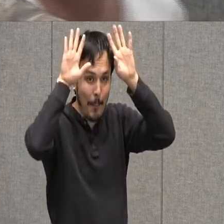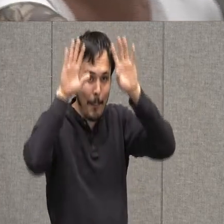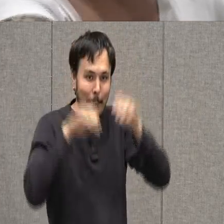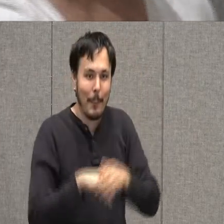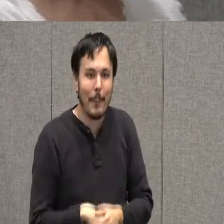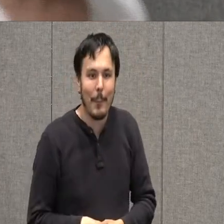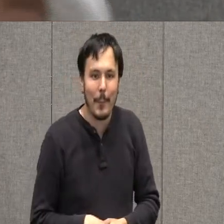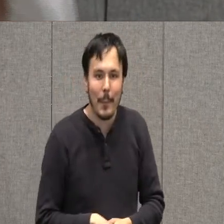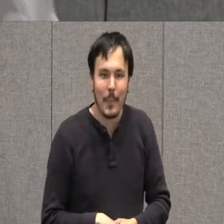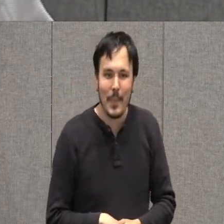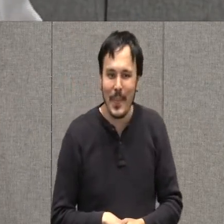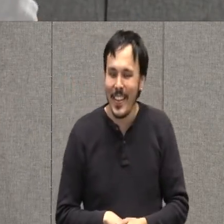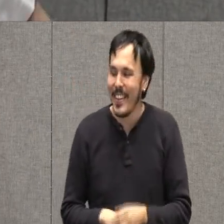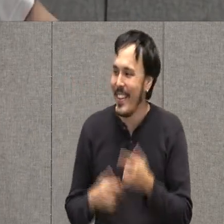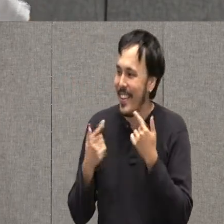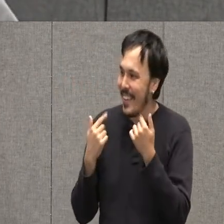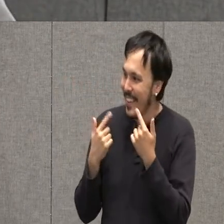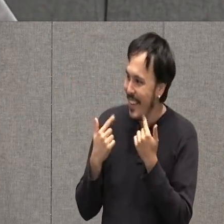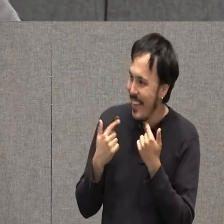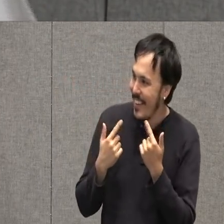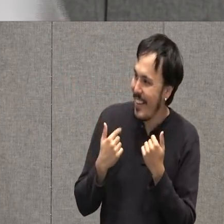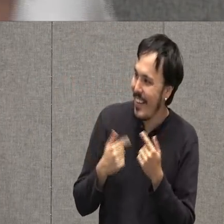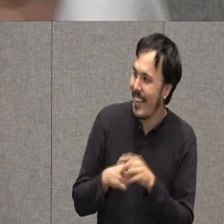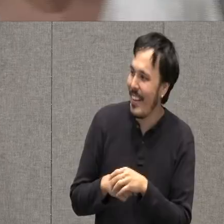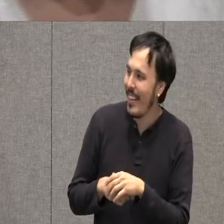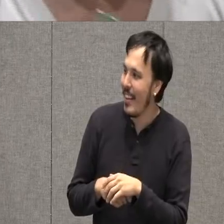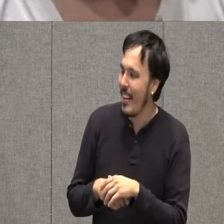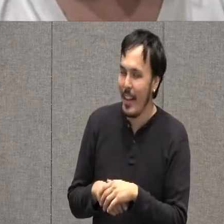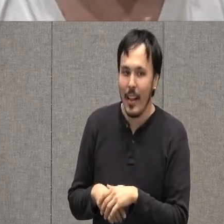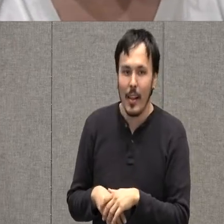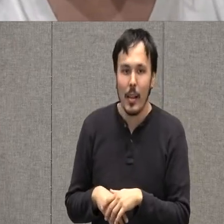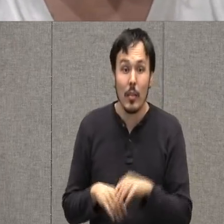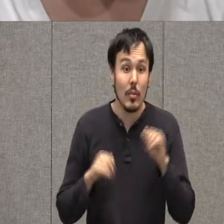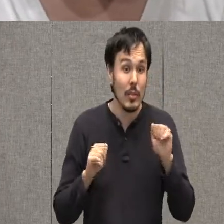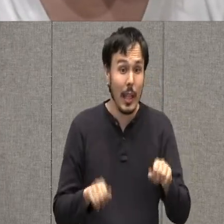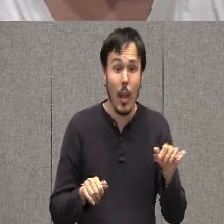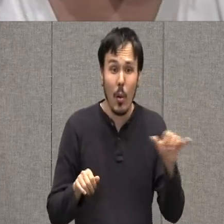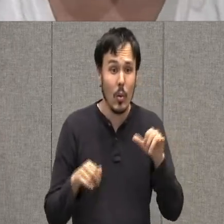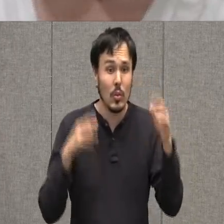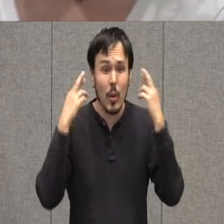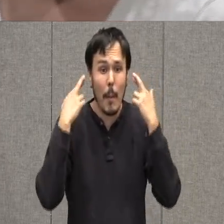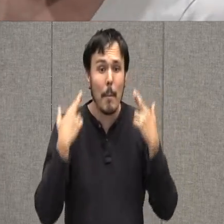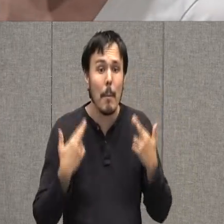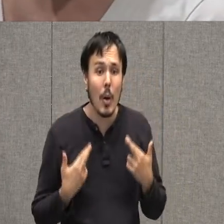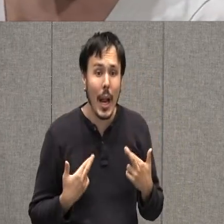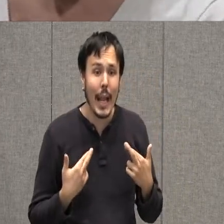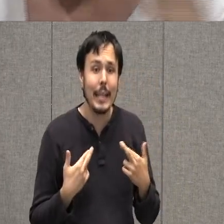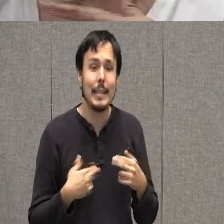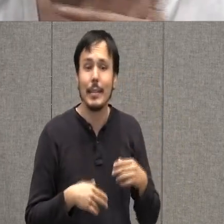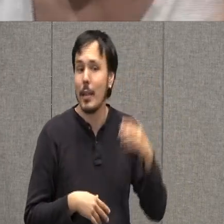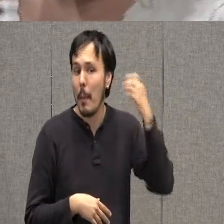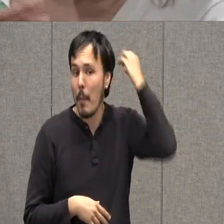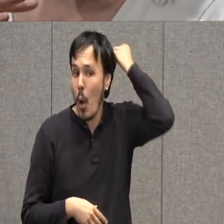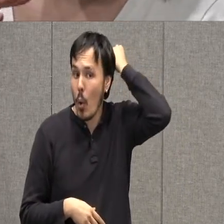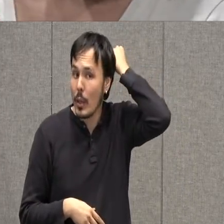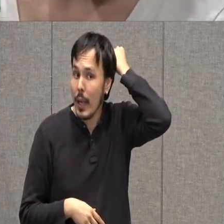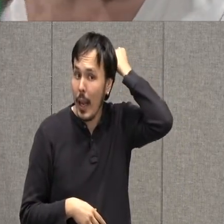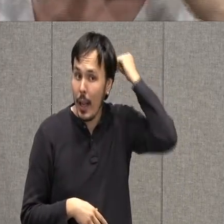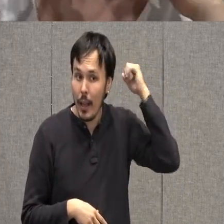Ponytail. Like you can make little braids and all sorts of things. And that last thing we need to add because our heads don't float,